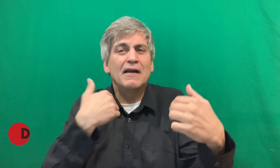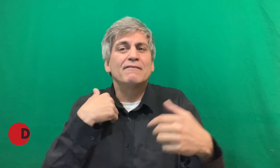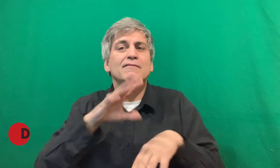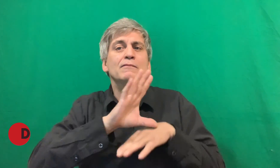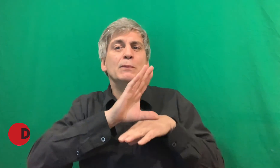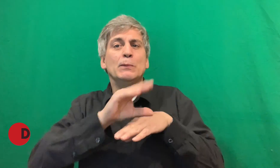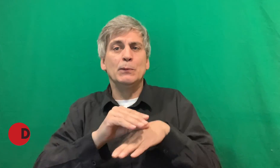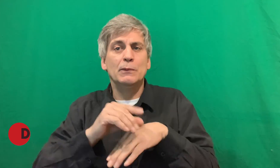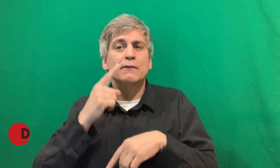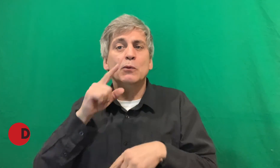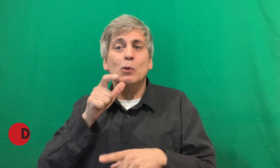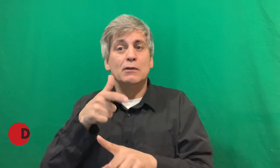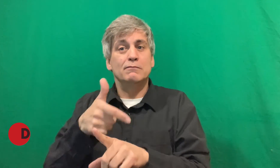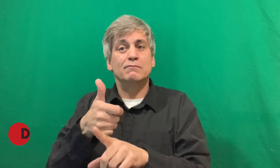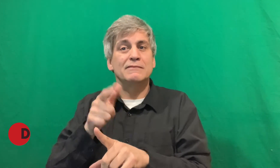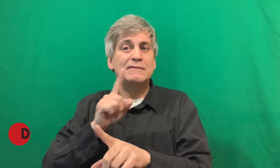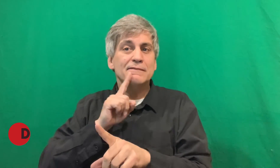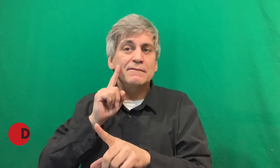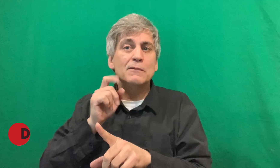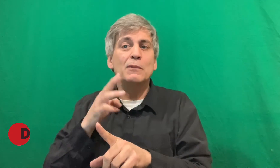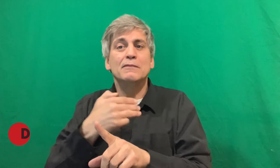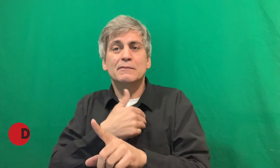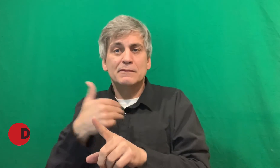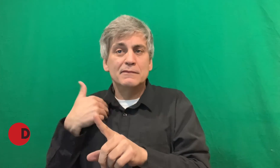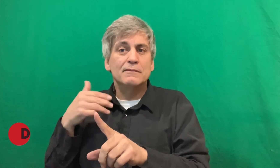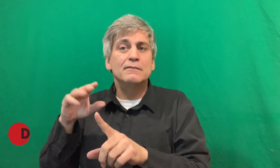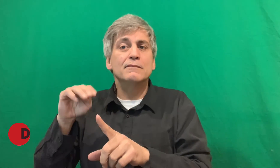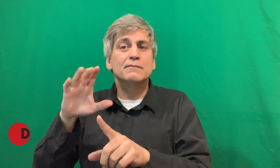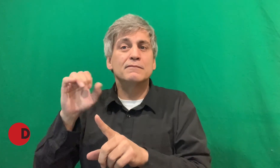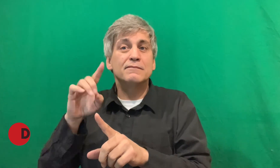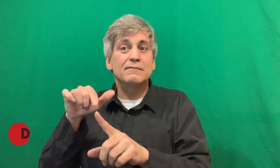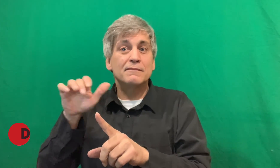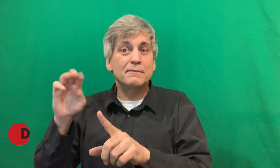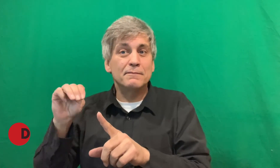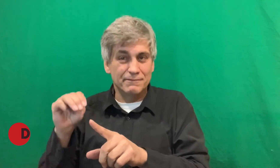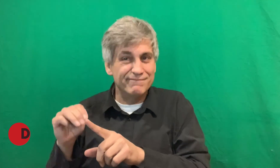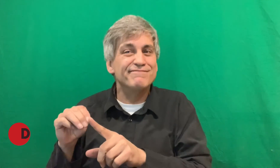available for Deaf members of MCD-DAM...